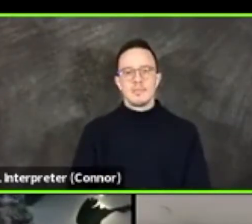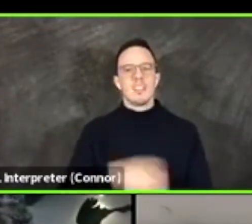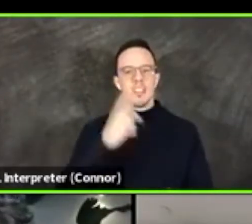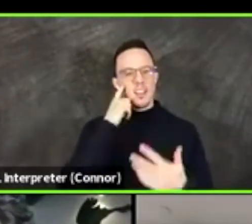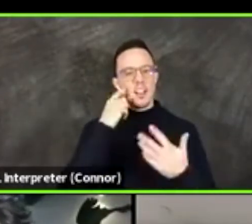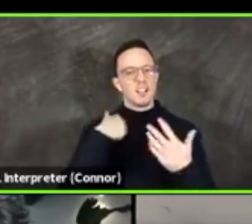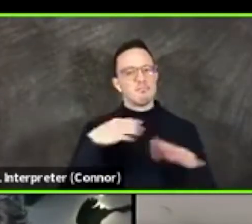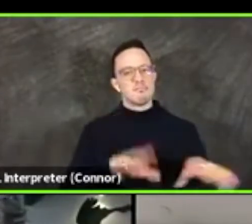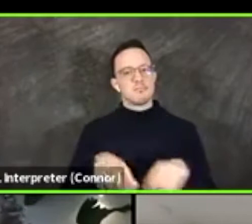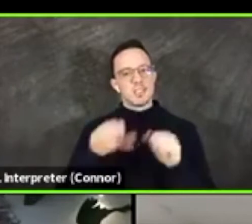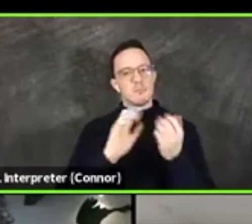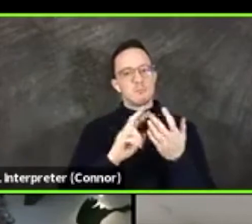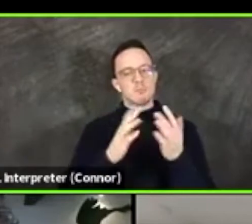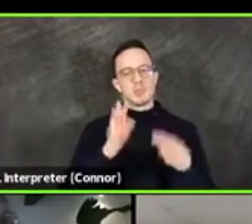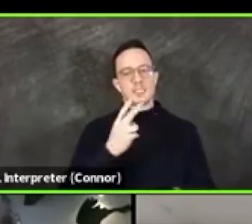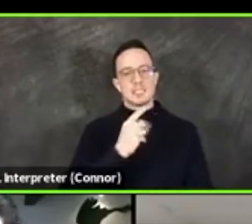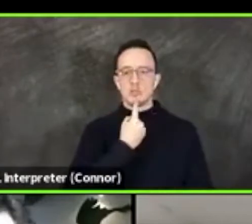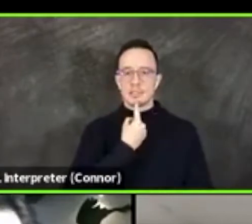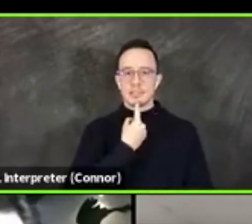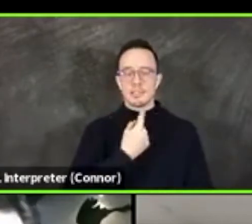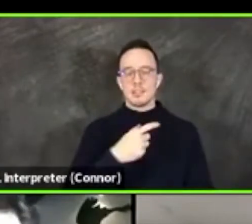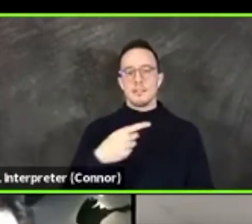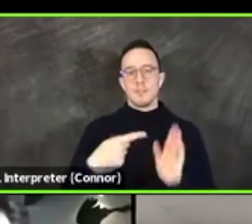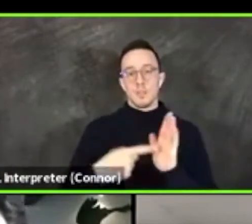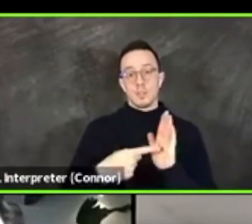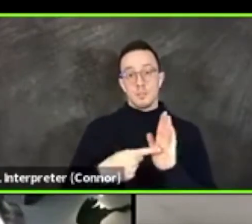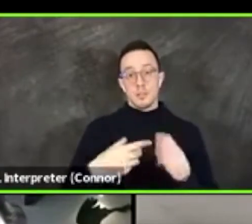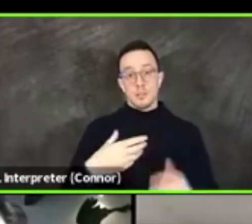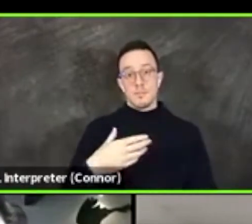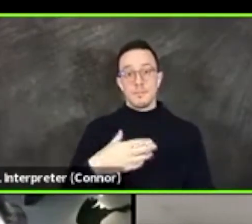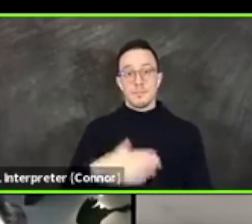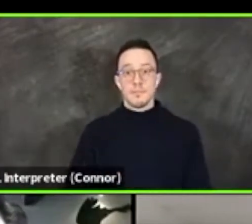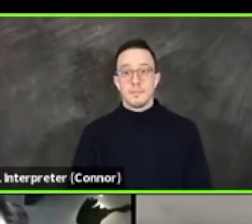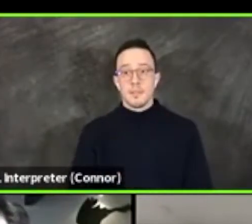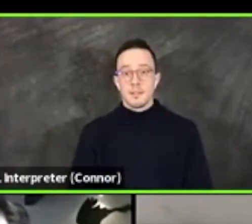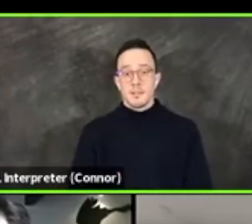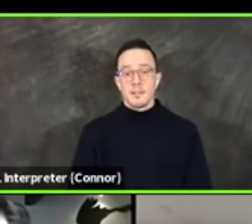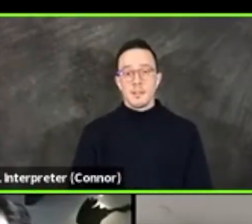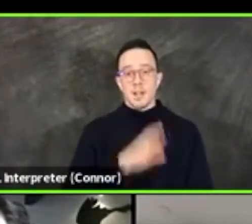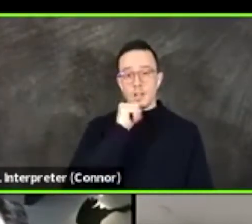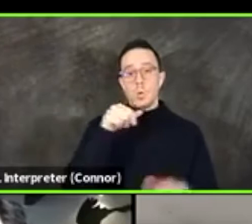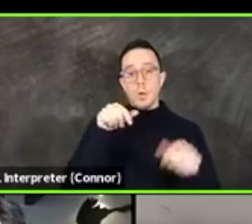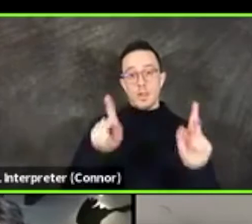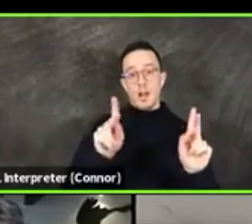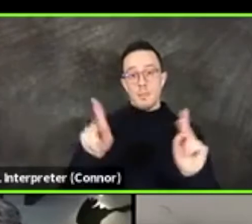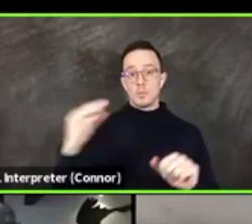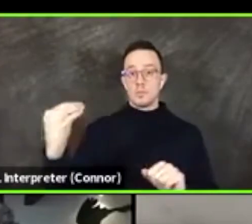AND I KIND OF DON'T CAPTURE MY SOUL, REGRESSIVE, PRIMITIVE, NATIVE SAVAGE KIND OF WAY, BUT